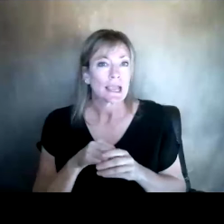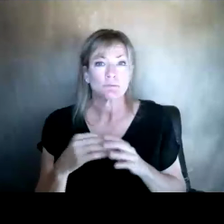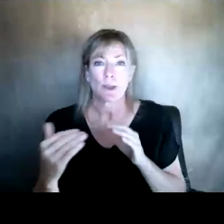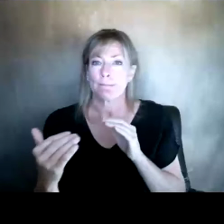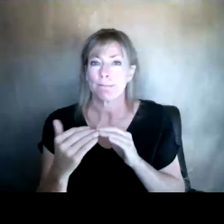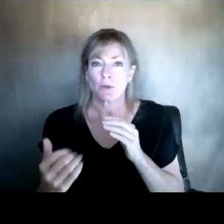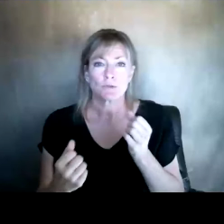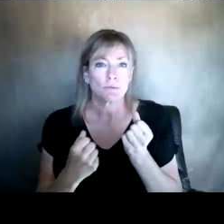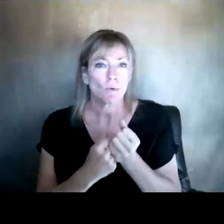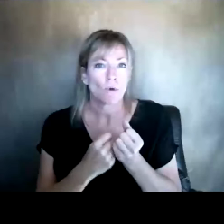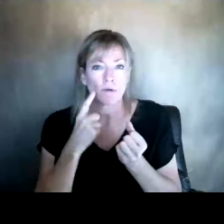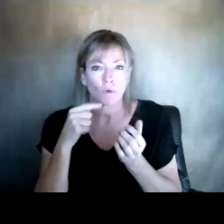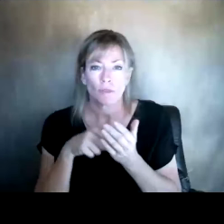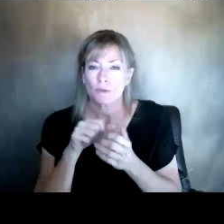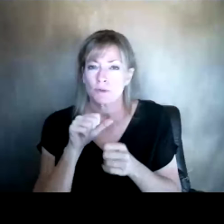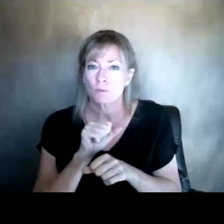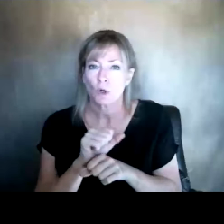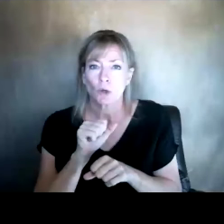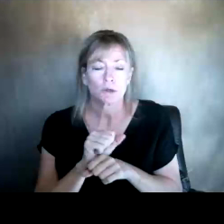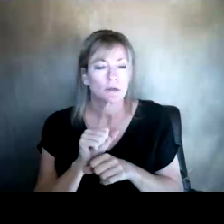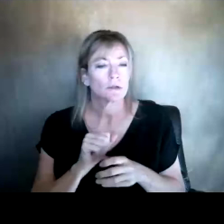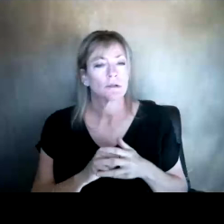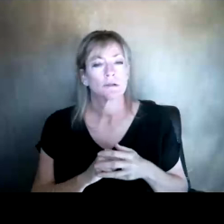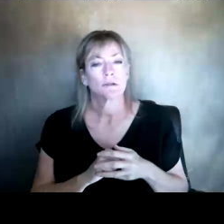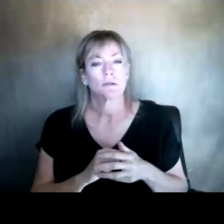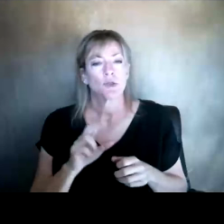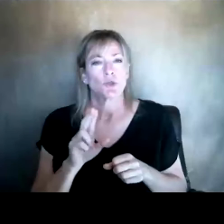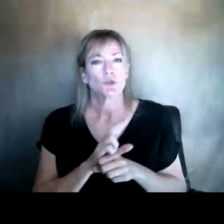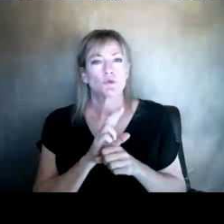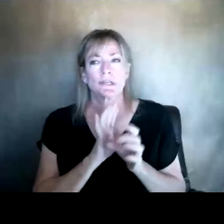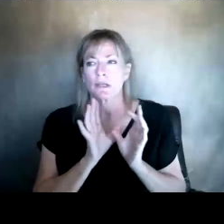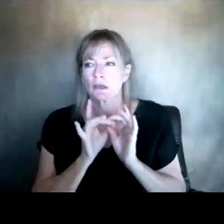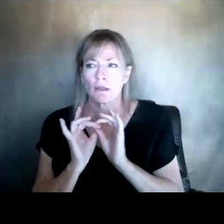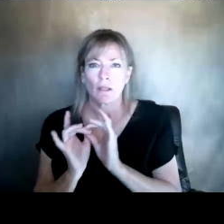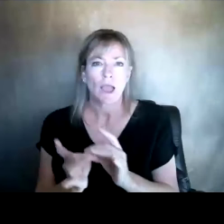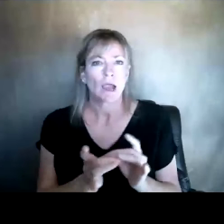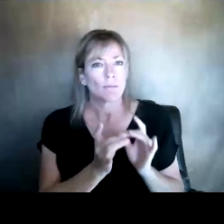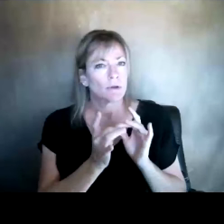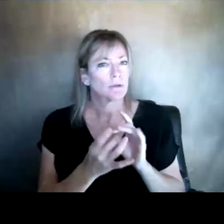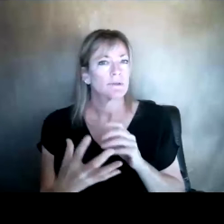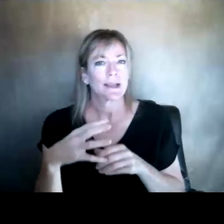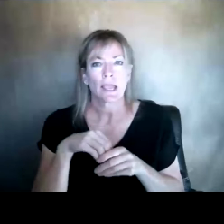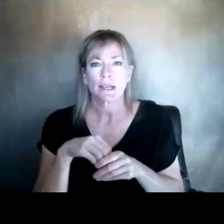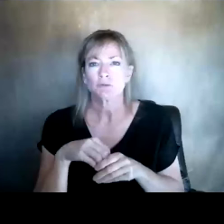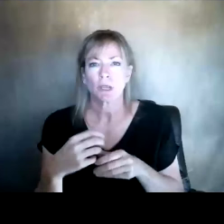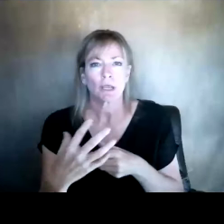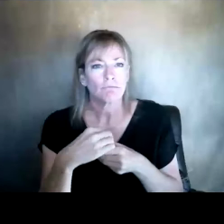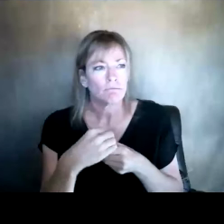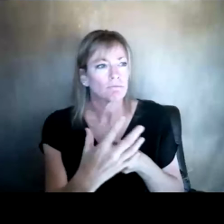WORK AND THE USE OF COLLABORATIVE ENGAGEMENT AND RESPECT AND DIGNITY